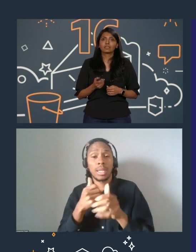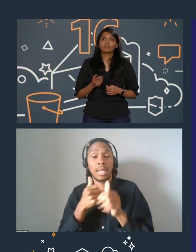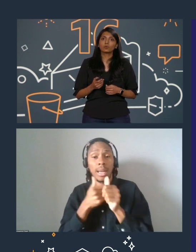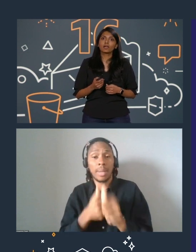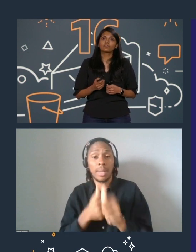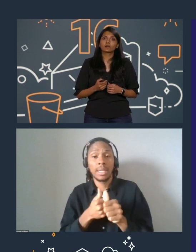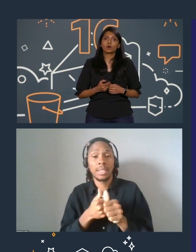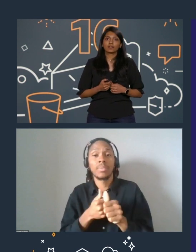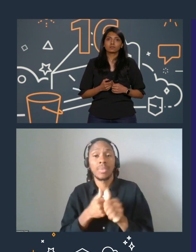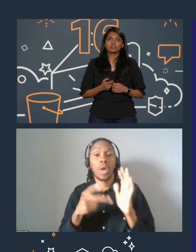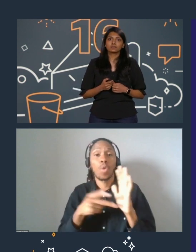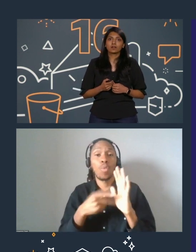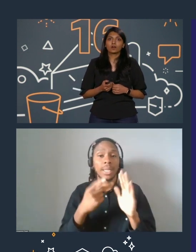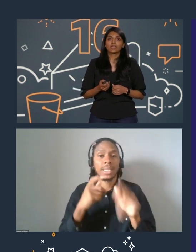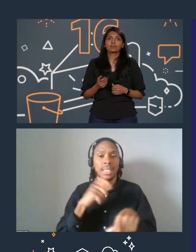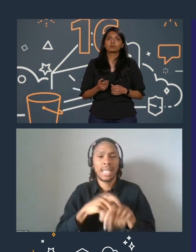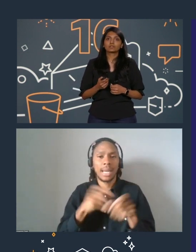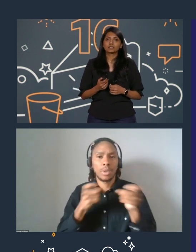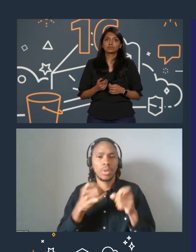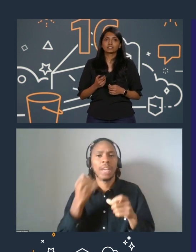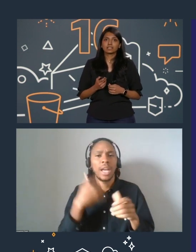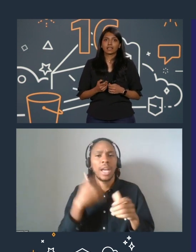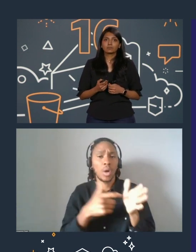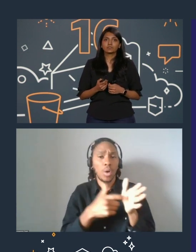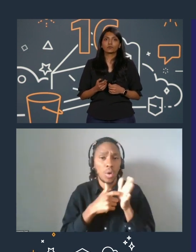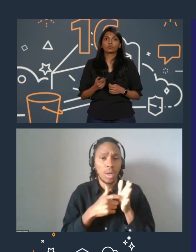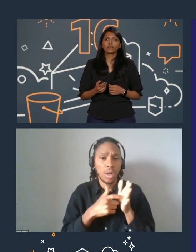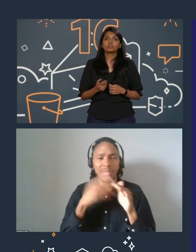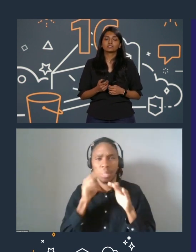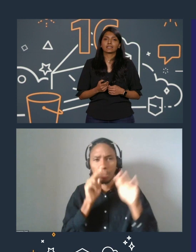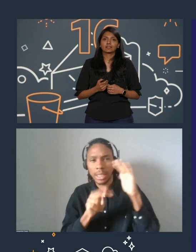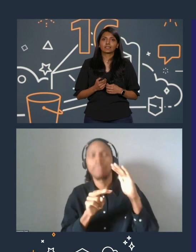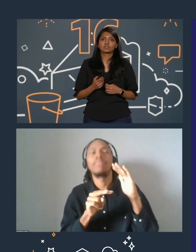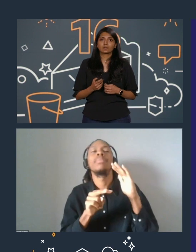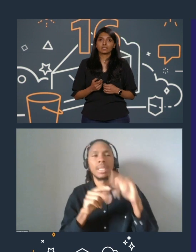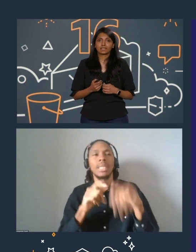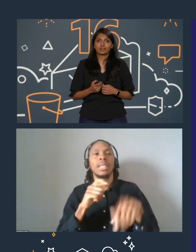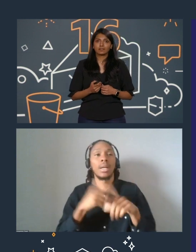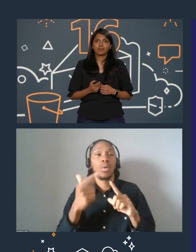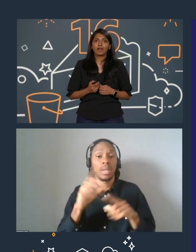If you have requirements on having predictable times for when your data gets replicated,